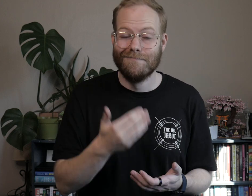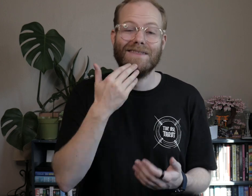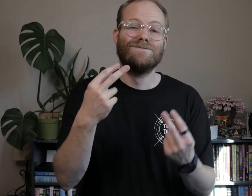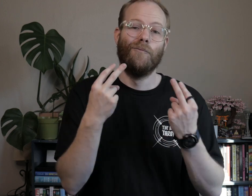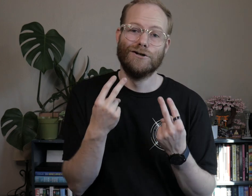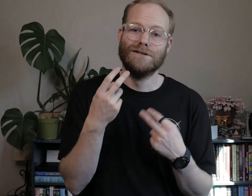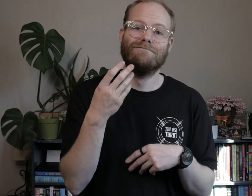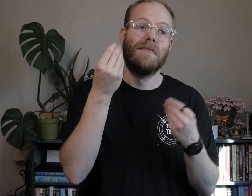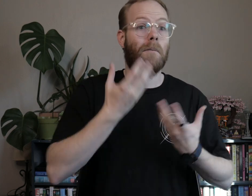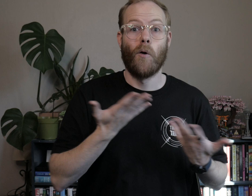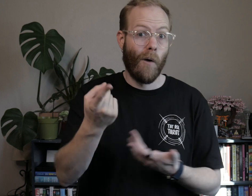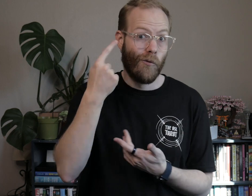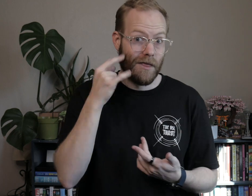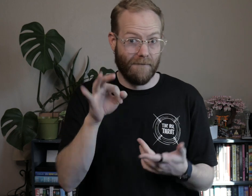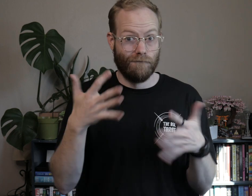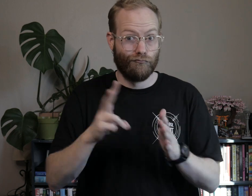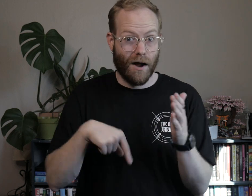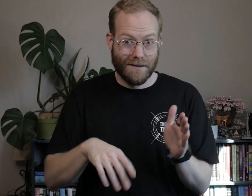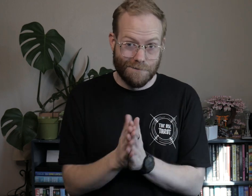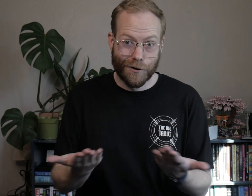Thanks for watching, let me know what you think if you’ve read this book!